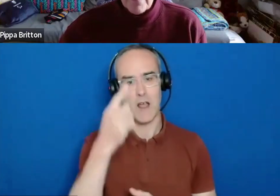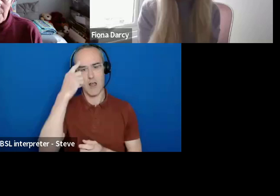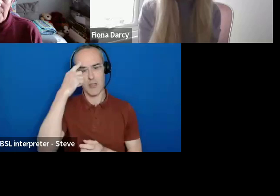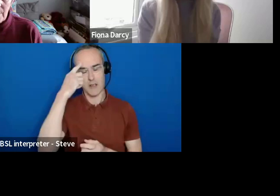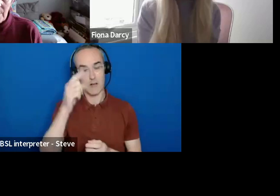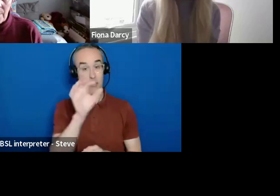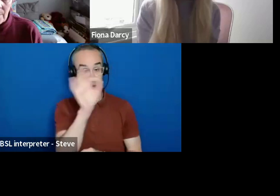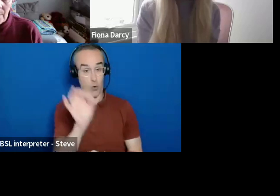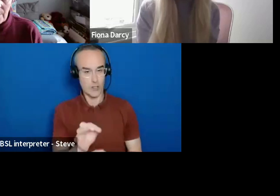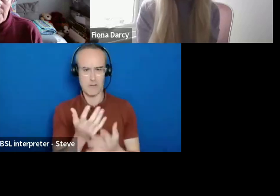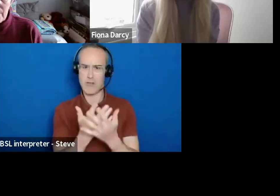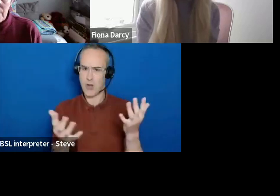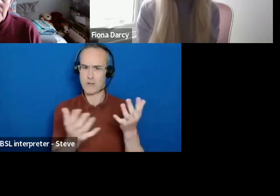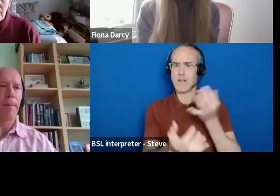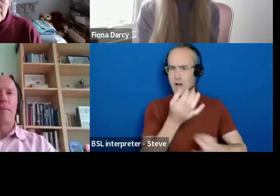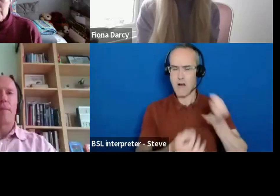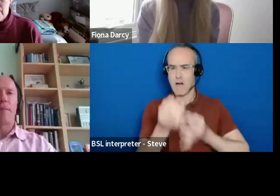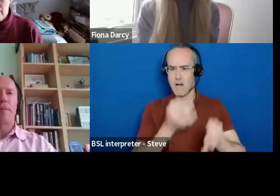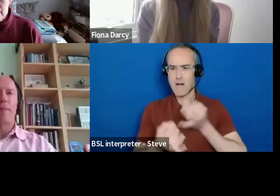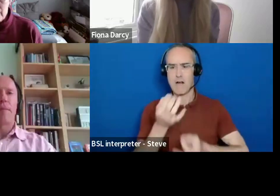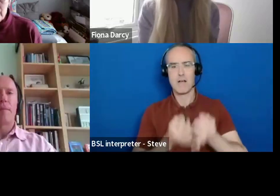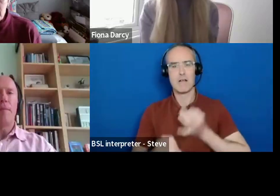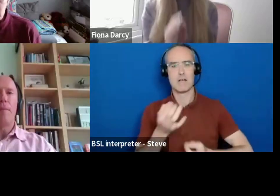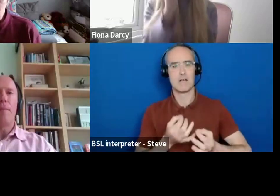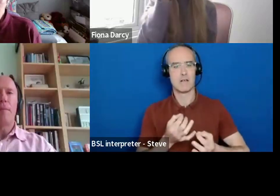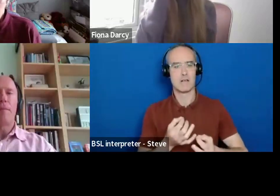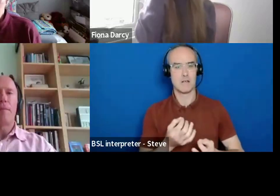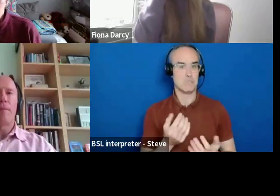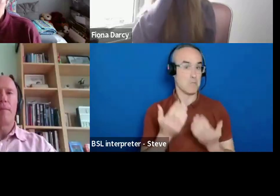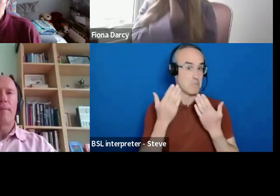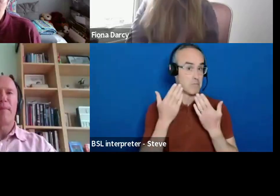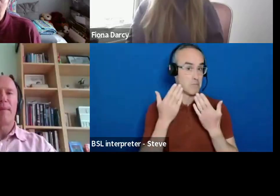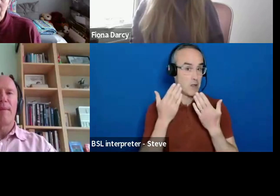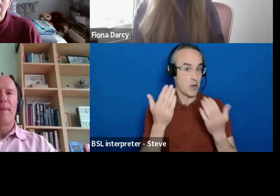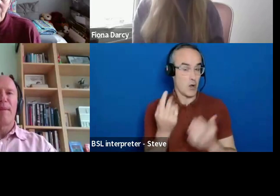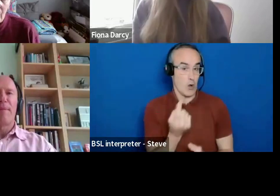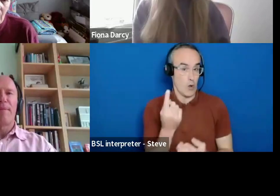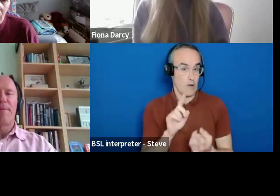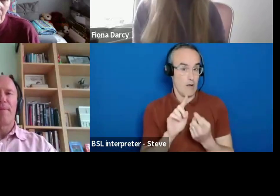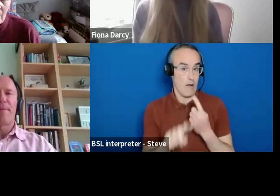have asked which maybe I don't know who wants to... and maybe each of you might have an example, I don't know.